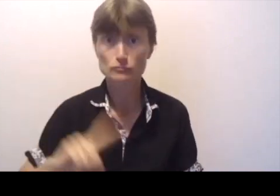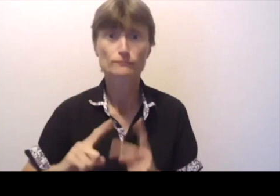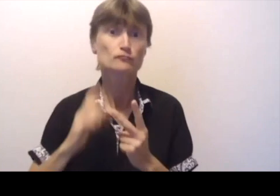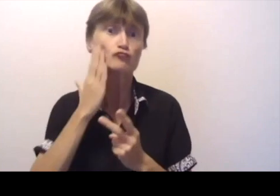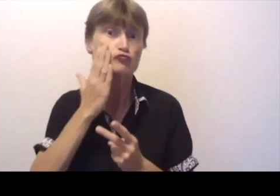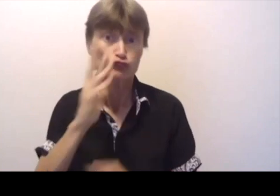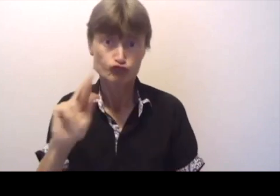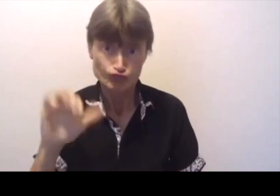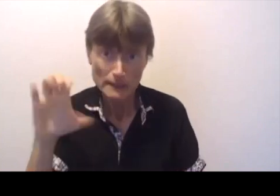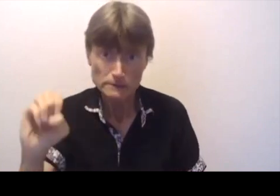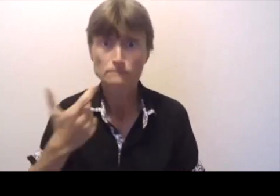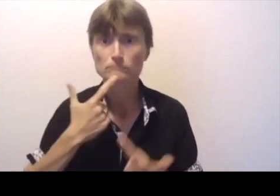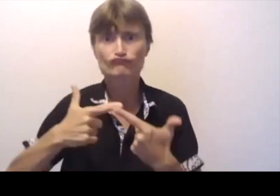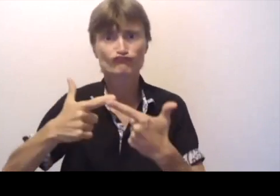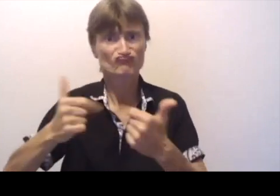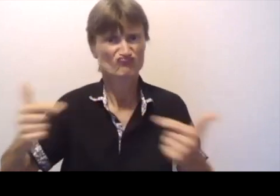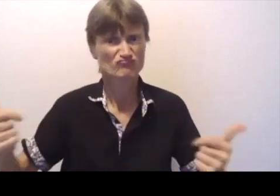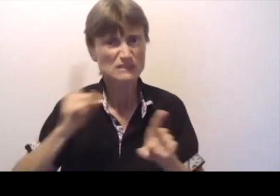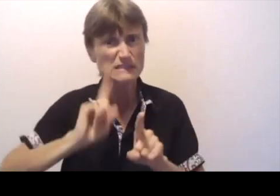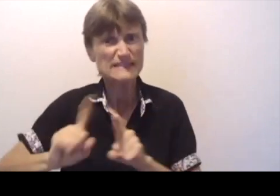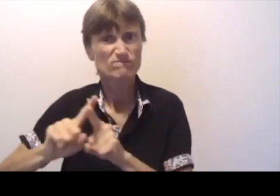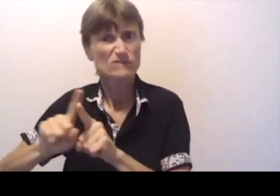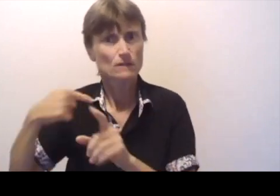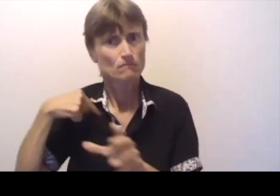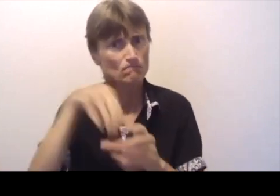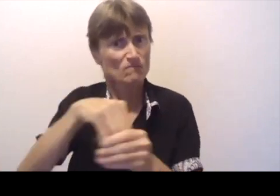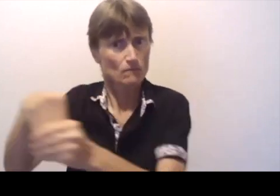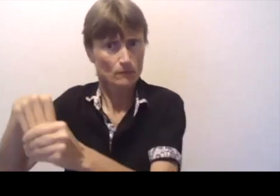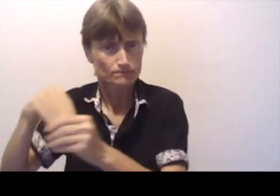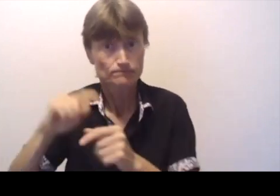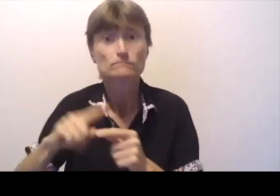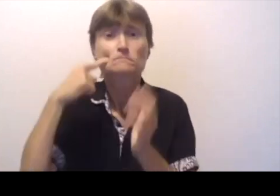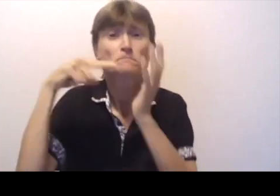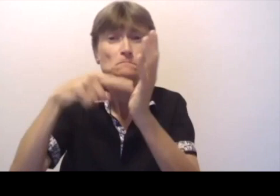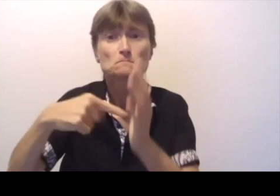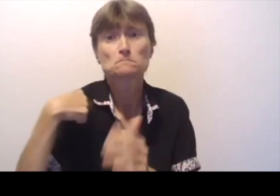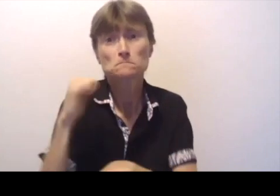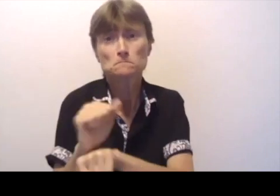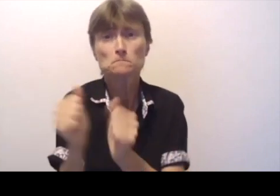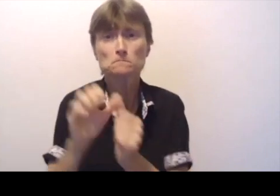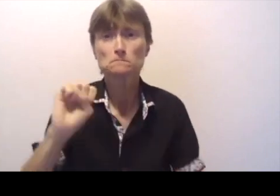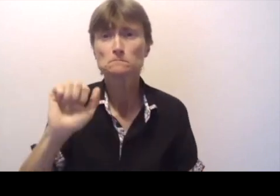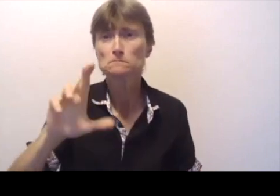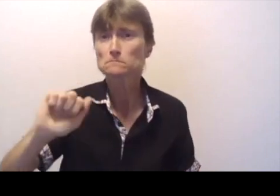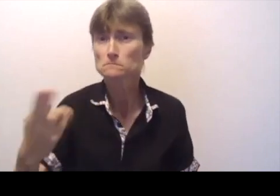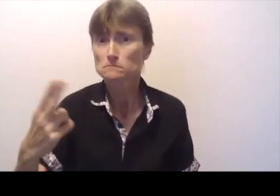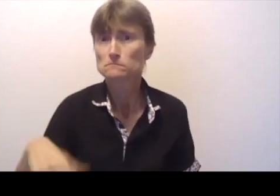and so i'll just like mention a couple of them here today um i worked with sarah diamond who established the bc women's labor history